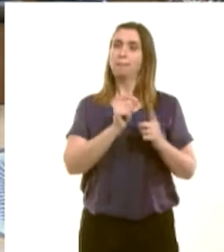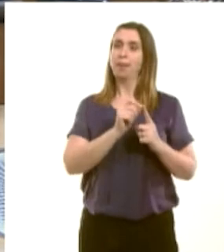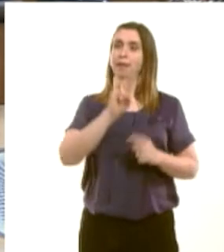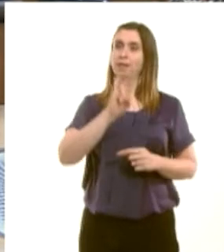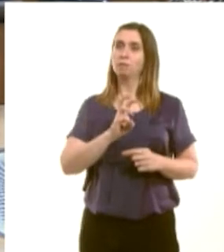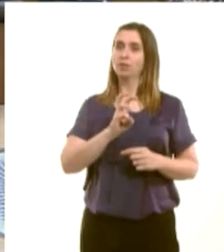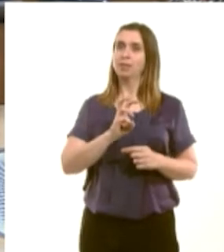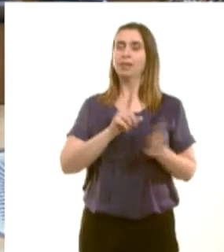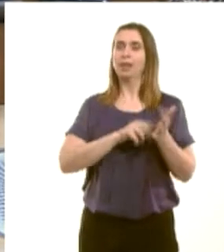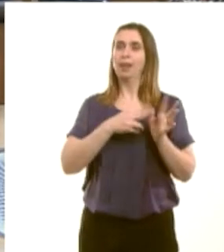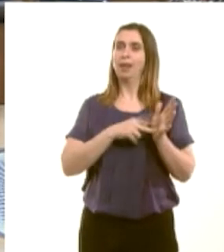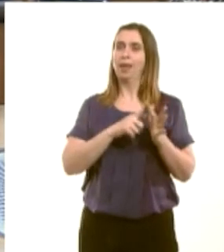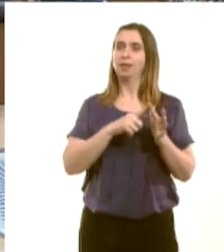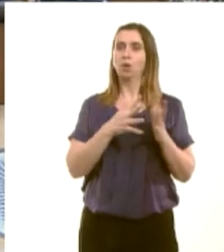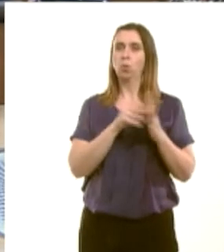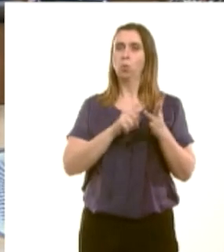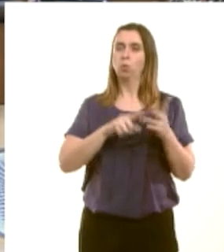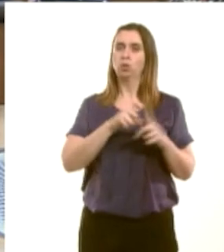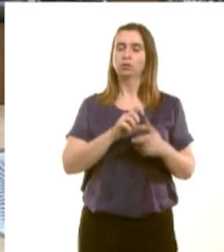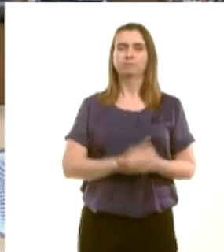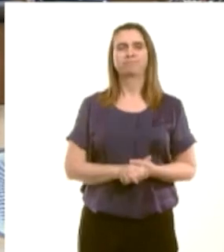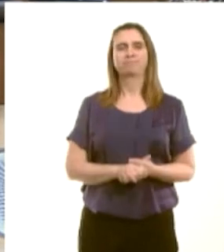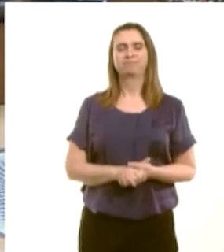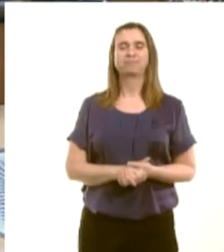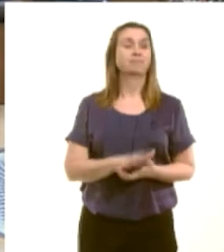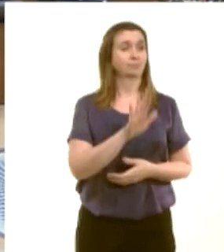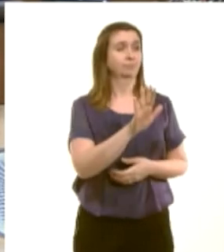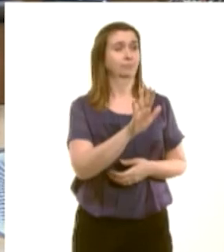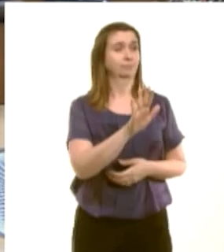Leanne Wood: Diolch, Lywydd. I know, First Minister, you donít like to be reminded about